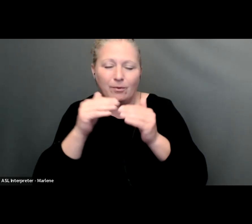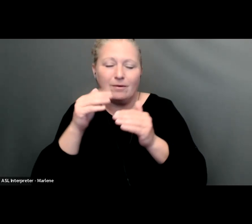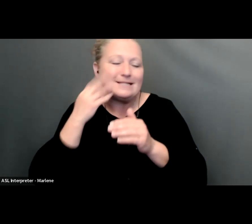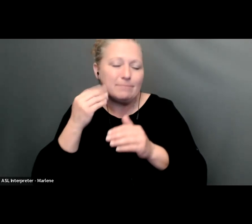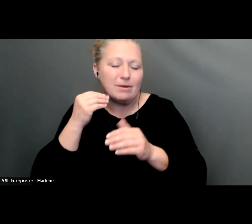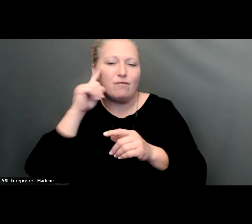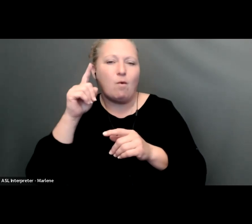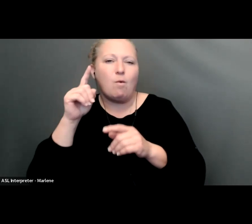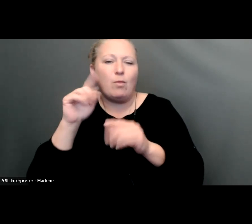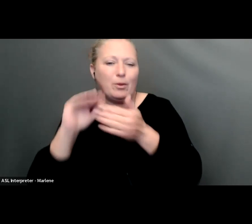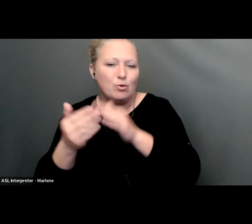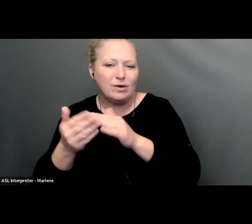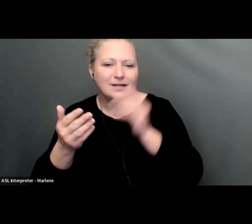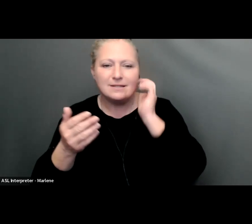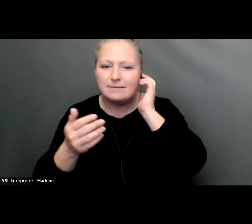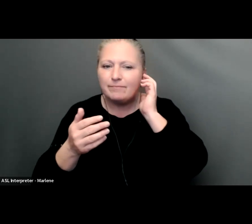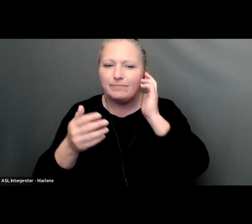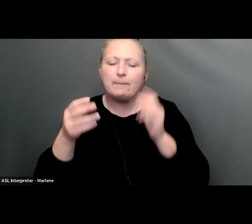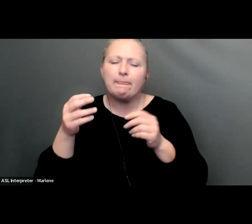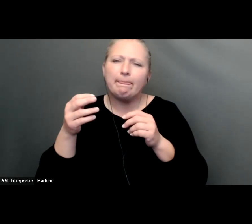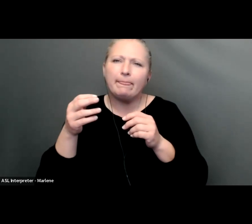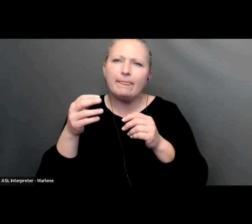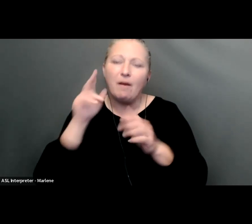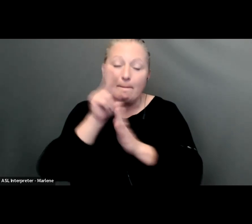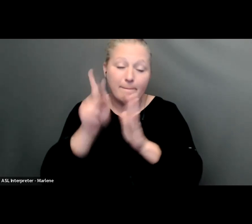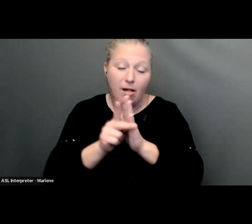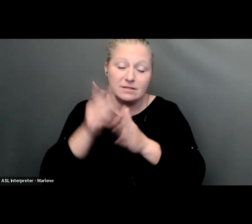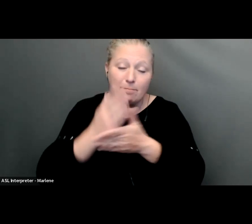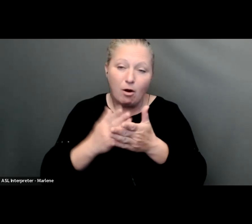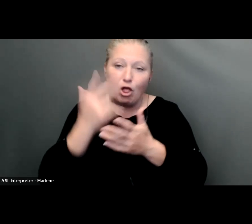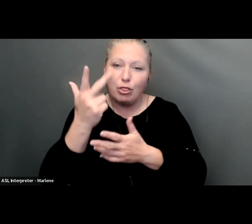So what are we doing. On the policy front there's 3 bills that we're supporting this year that we